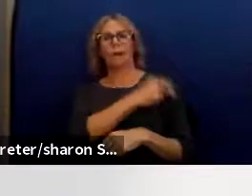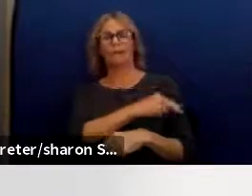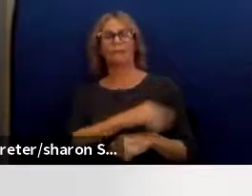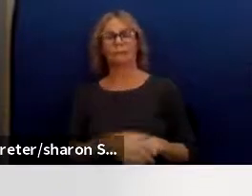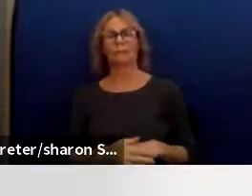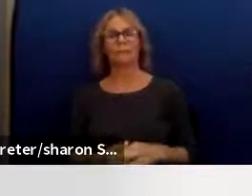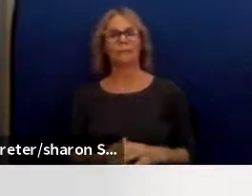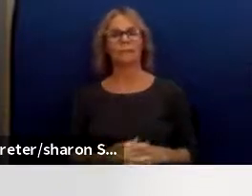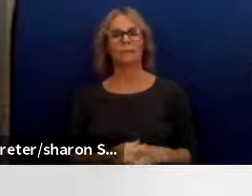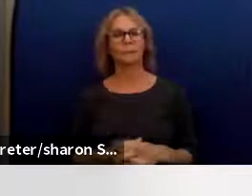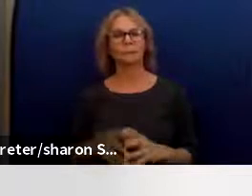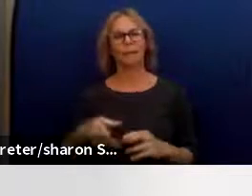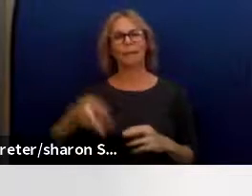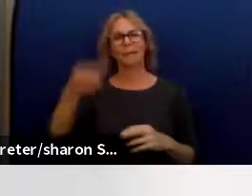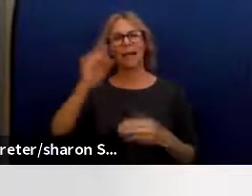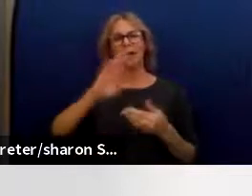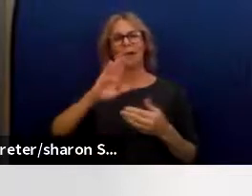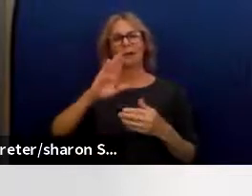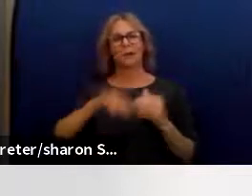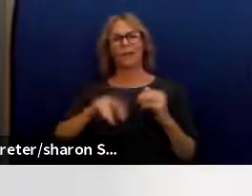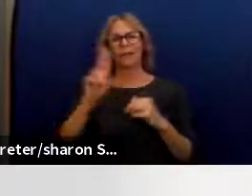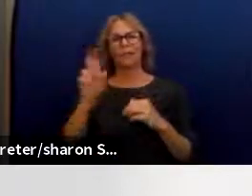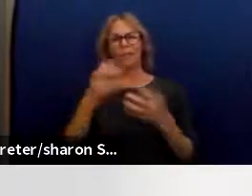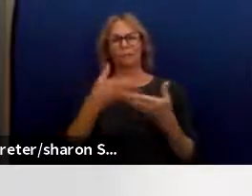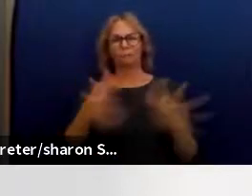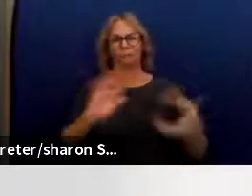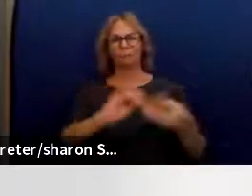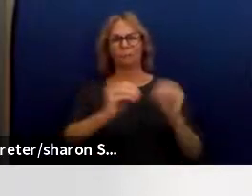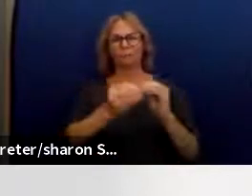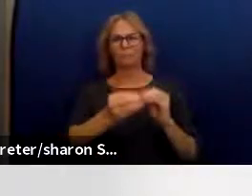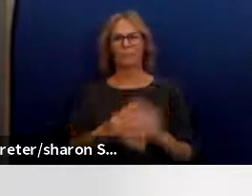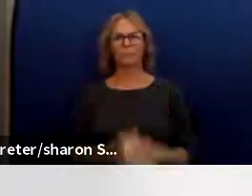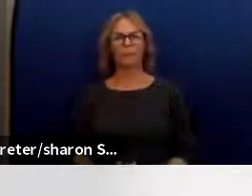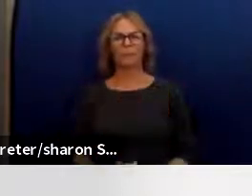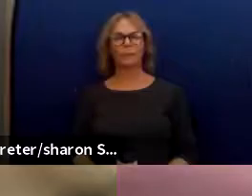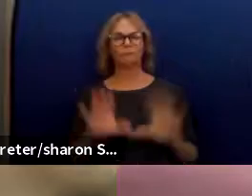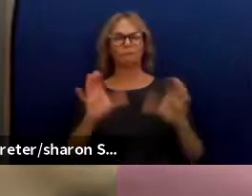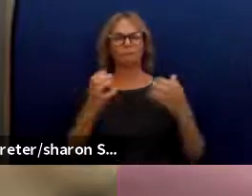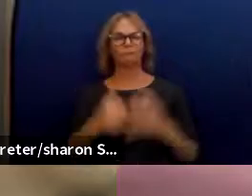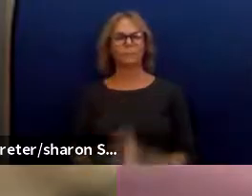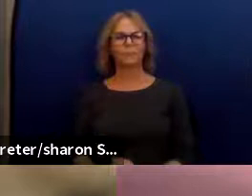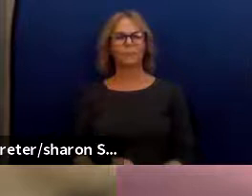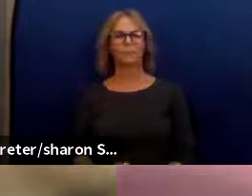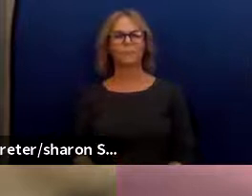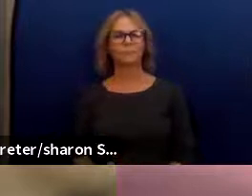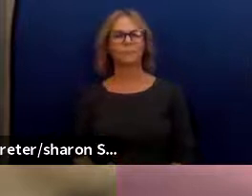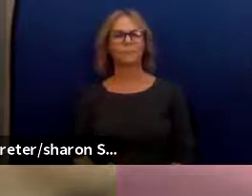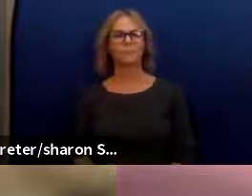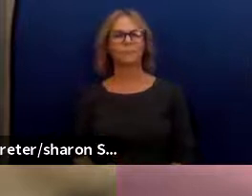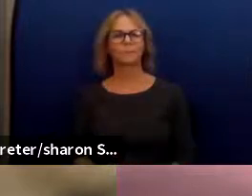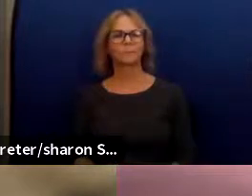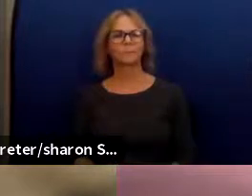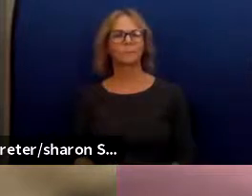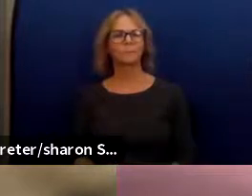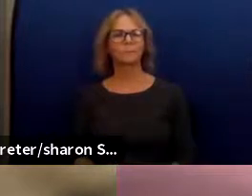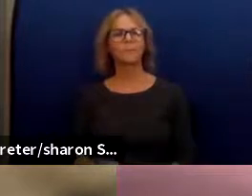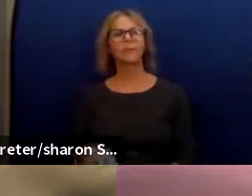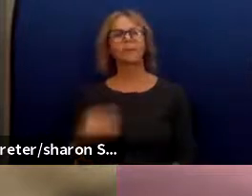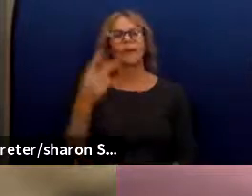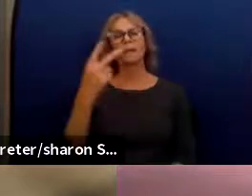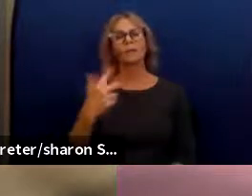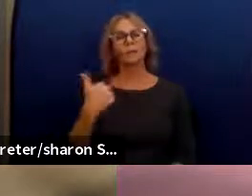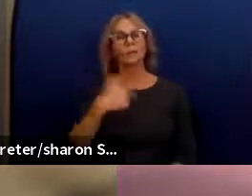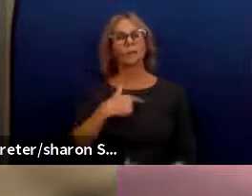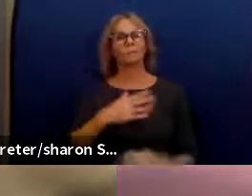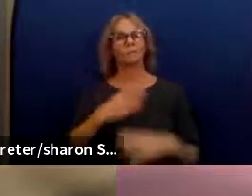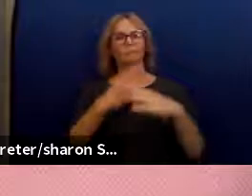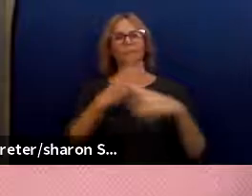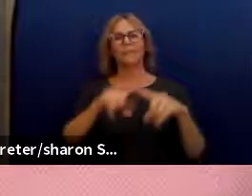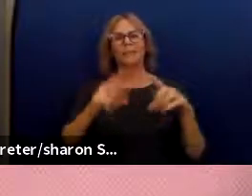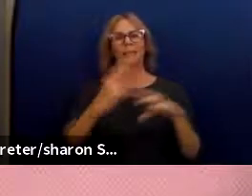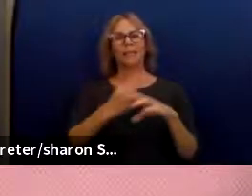noticeably higher than the US general population. About two thirds of us are also prevented from using restroom. This is